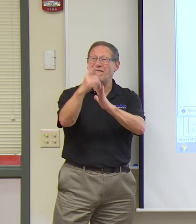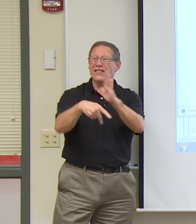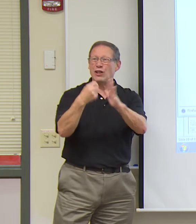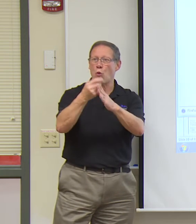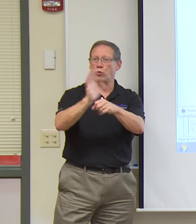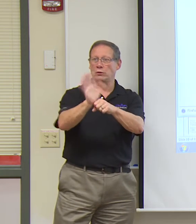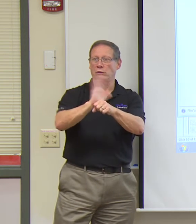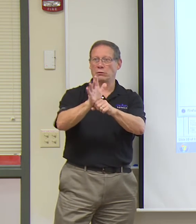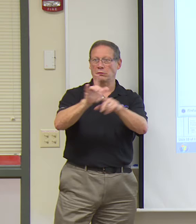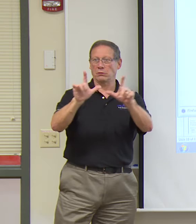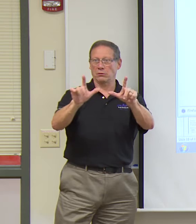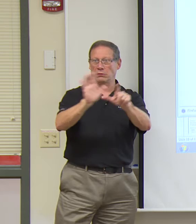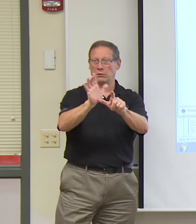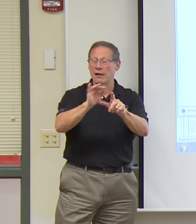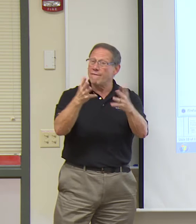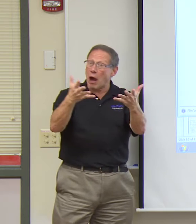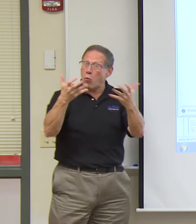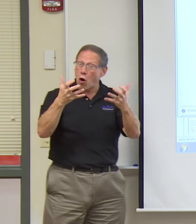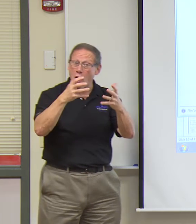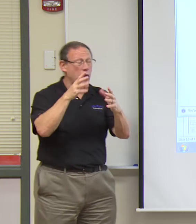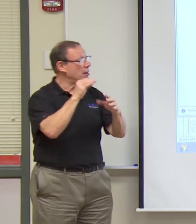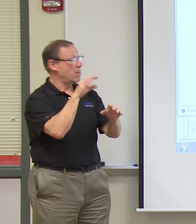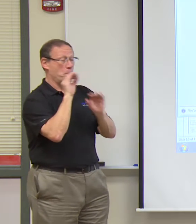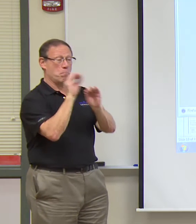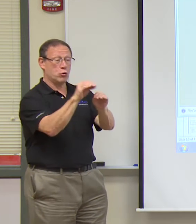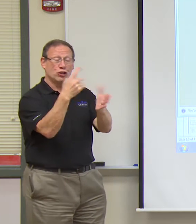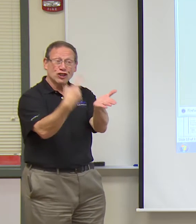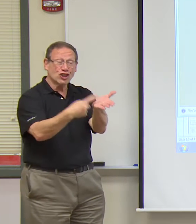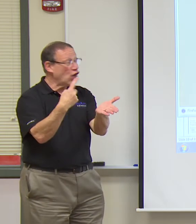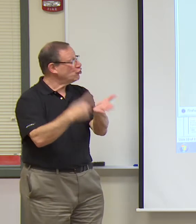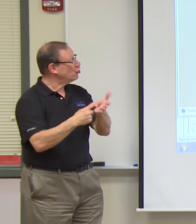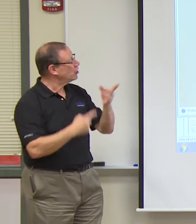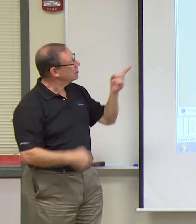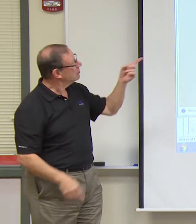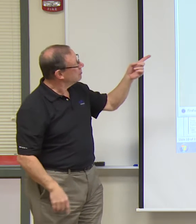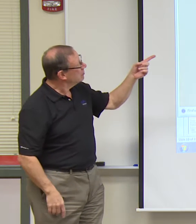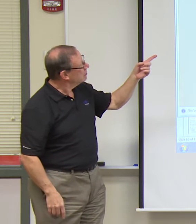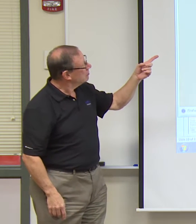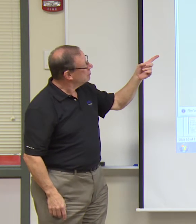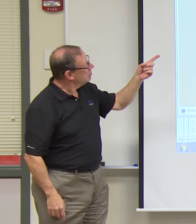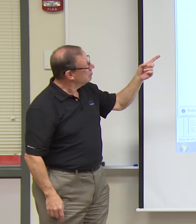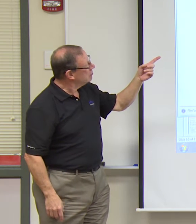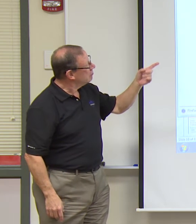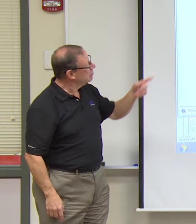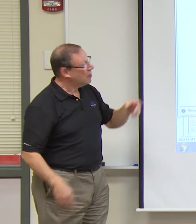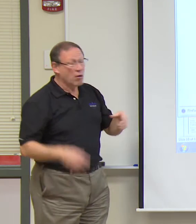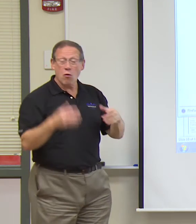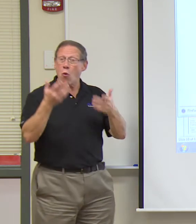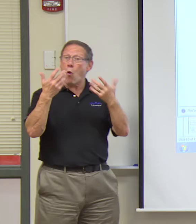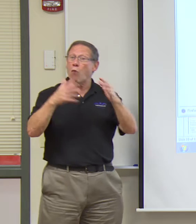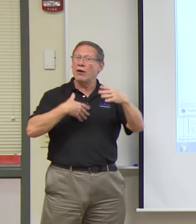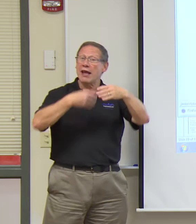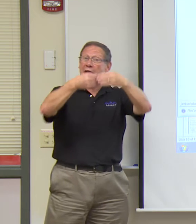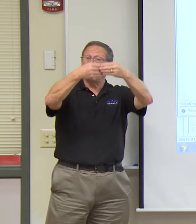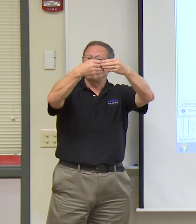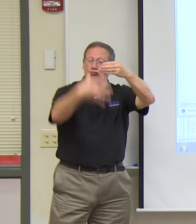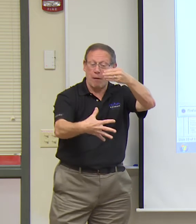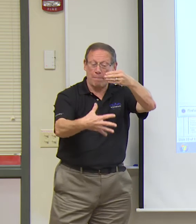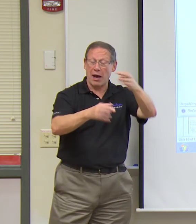I could just put a discussion or an existing drop box in there